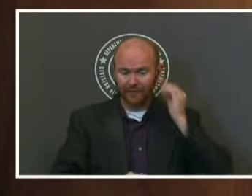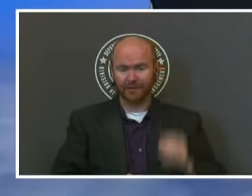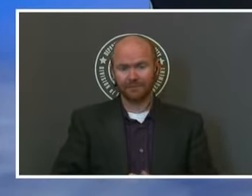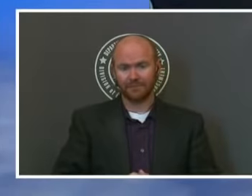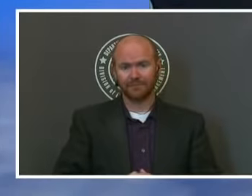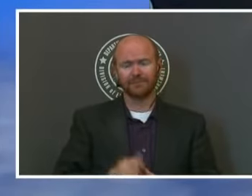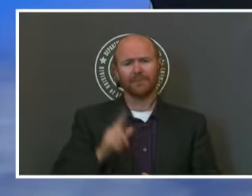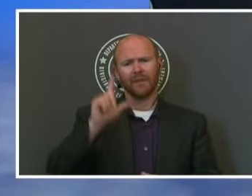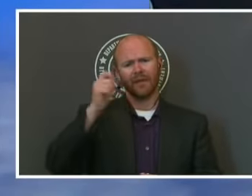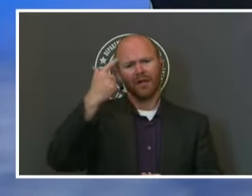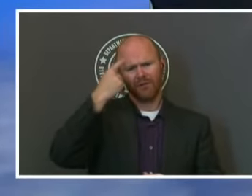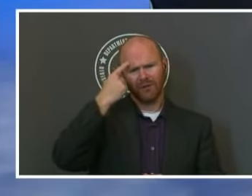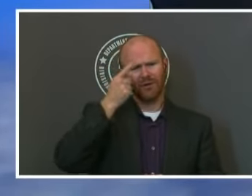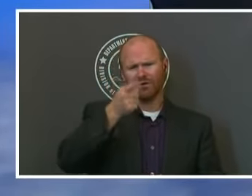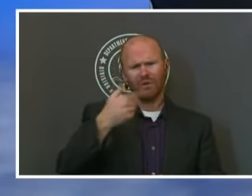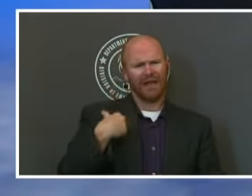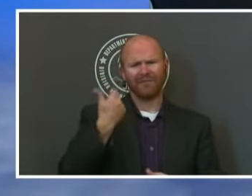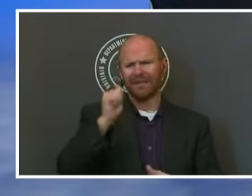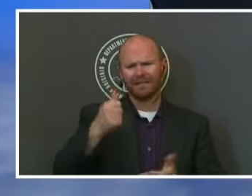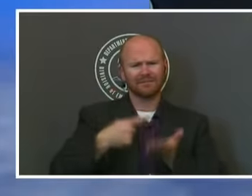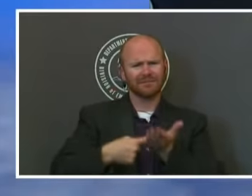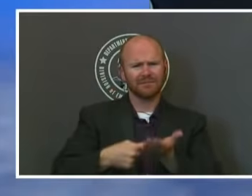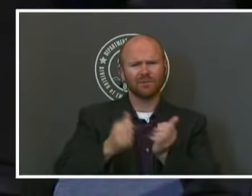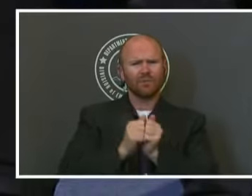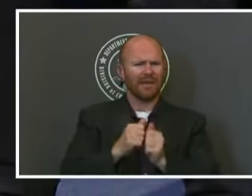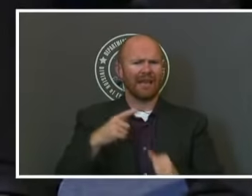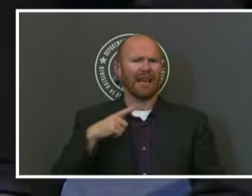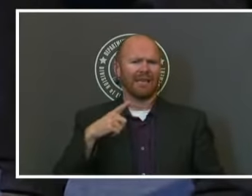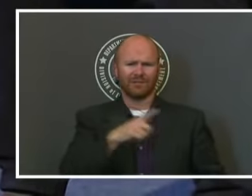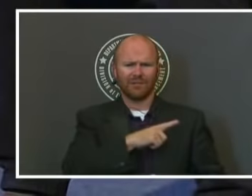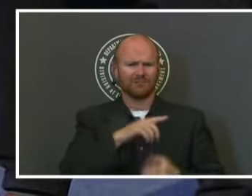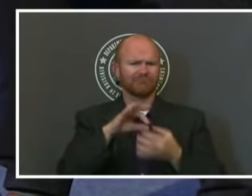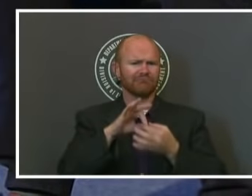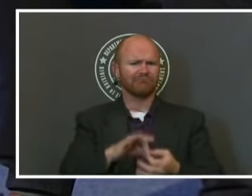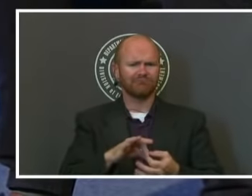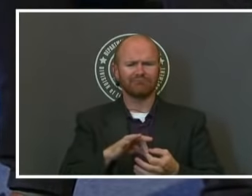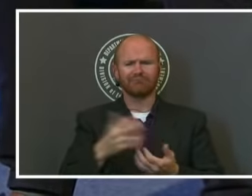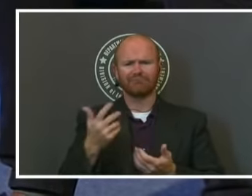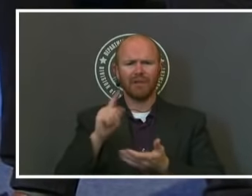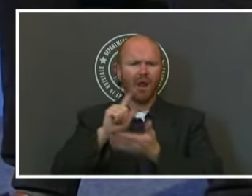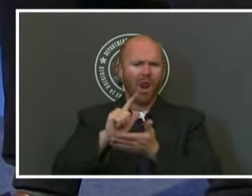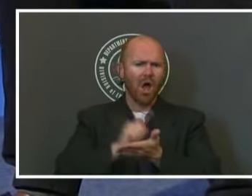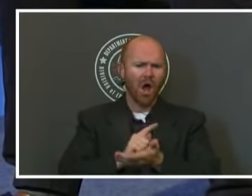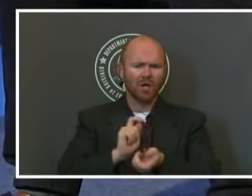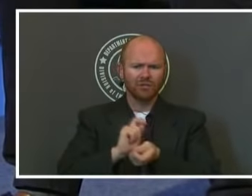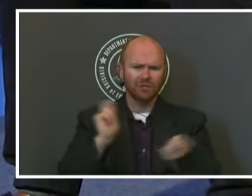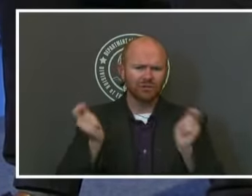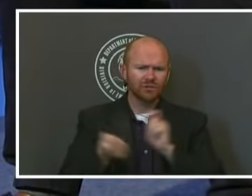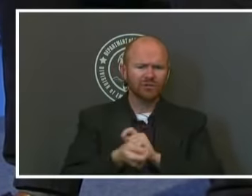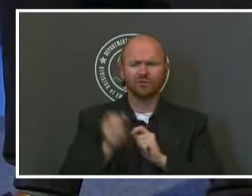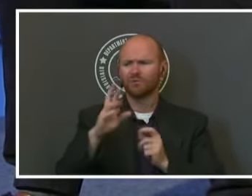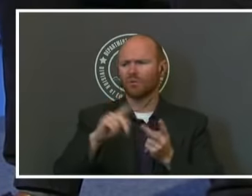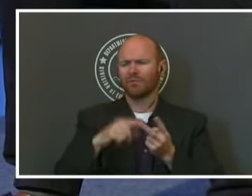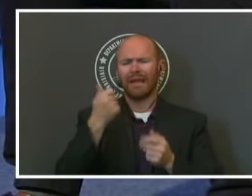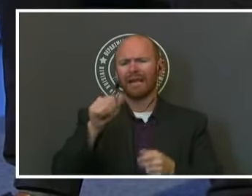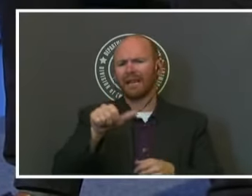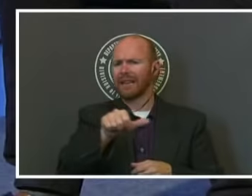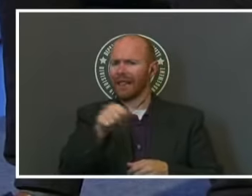discussions with the legislature possibly about law changes or